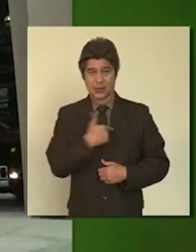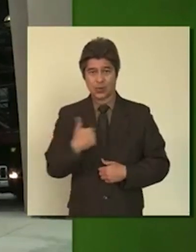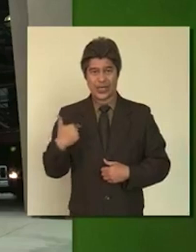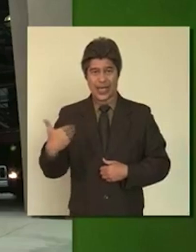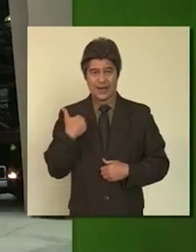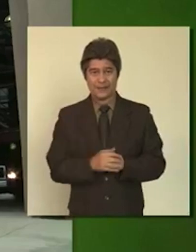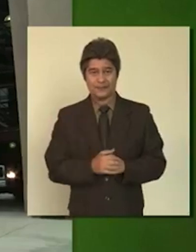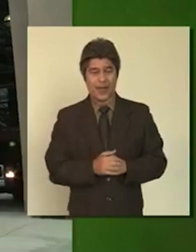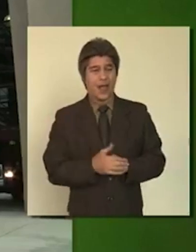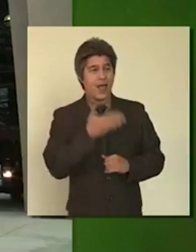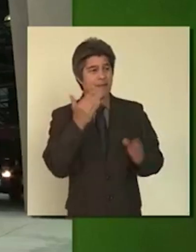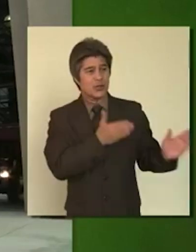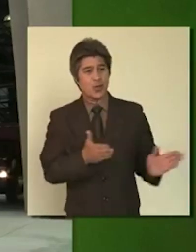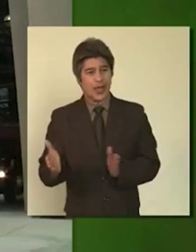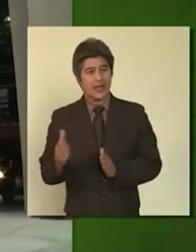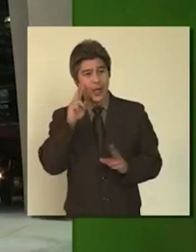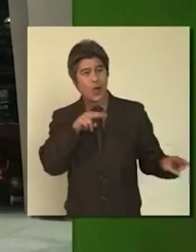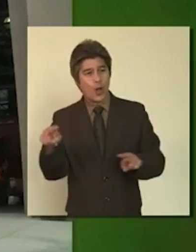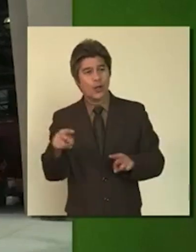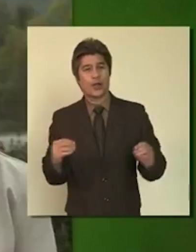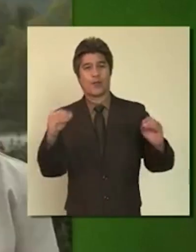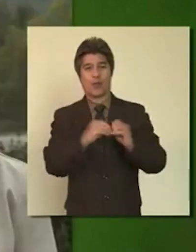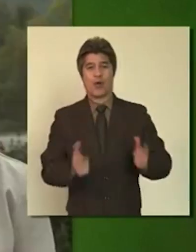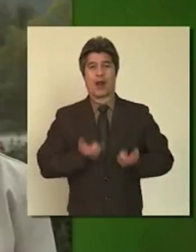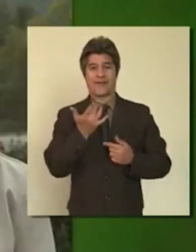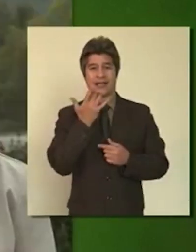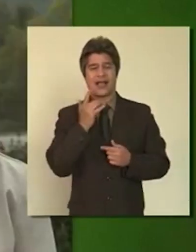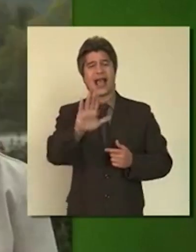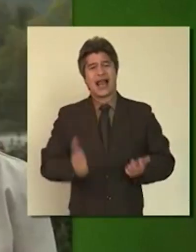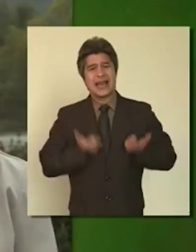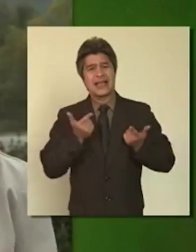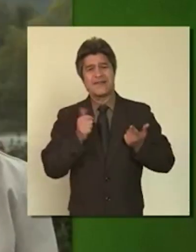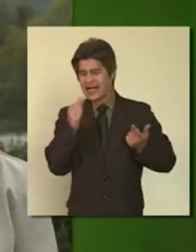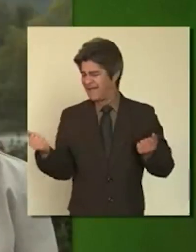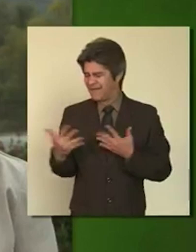I think the best way to look at being prepared is to look at it more as a lifestyle. You should live your life not in fear,